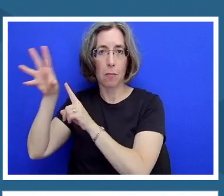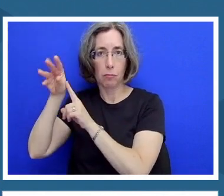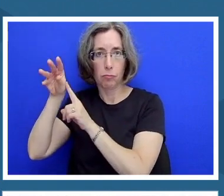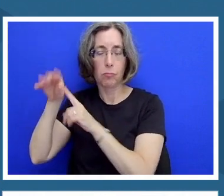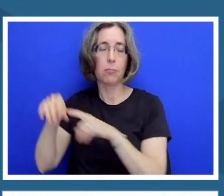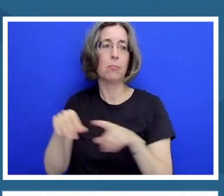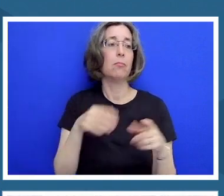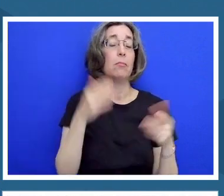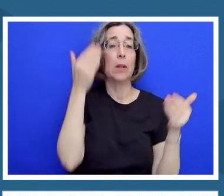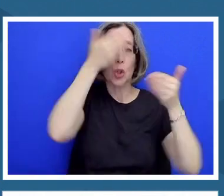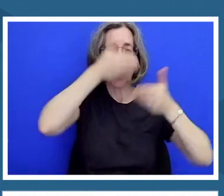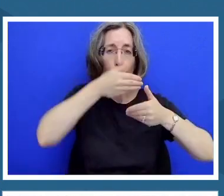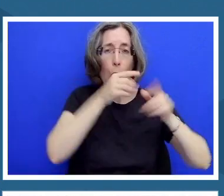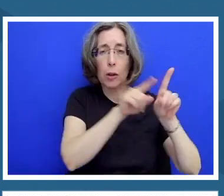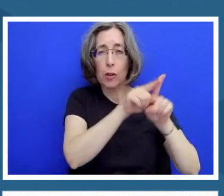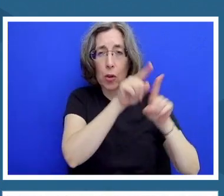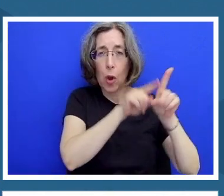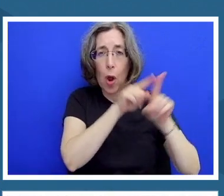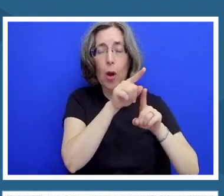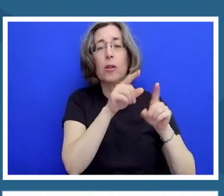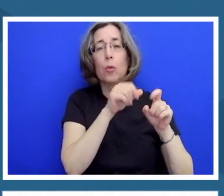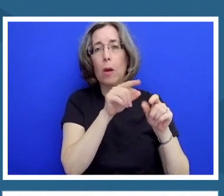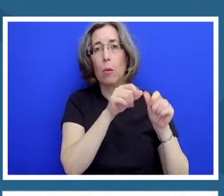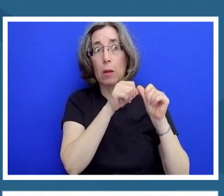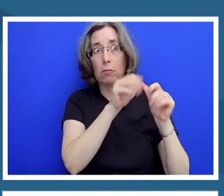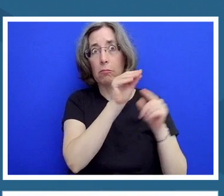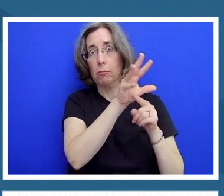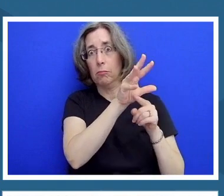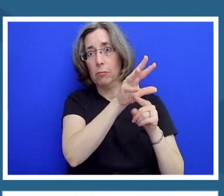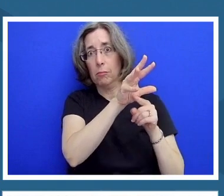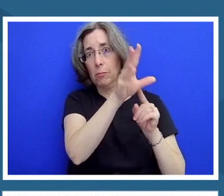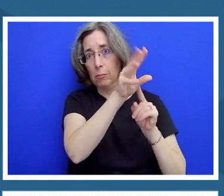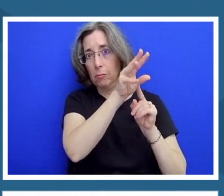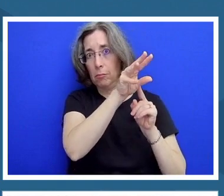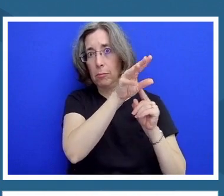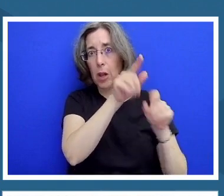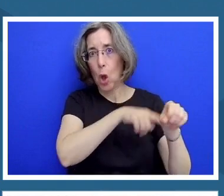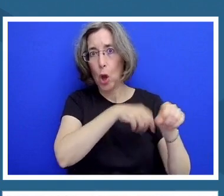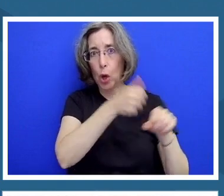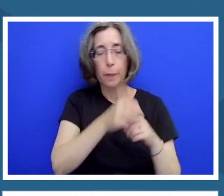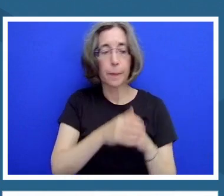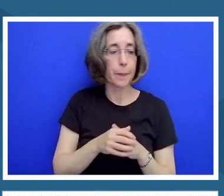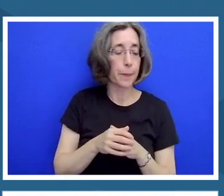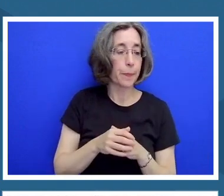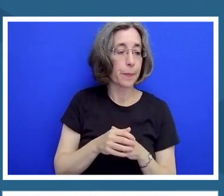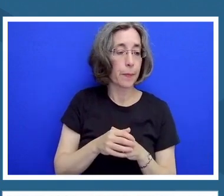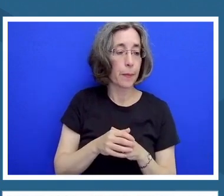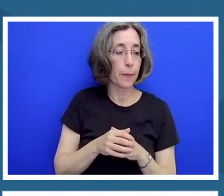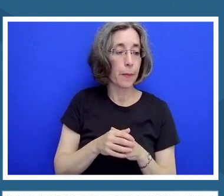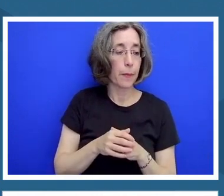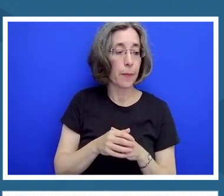exposure time um next slide please and